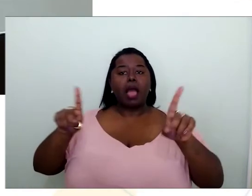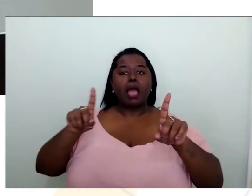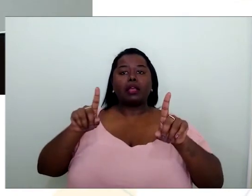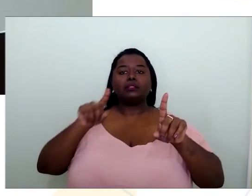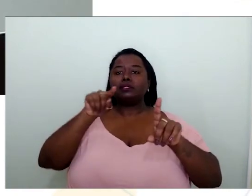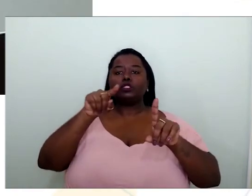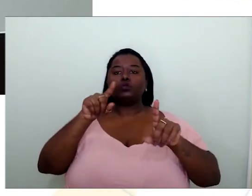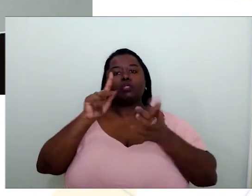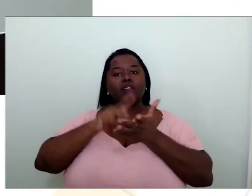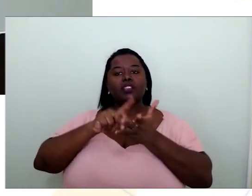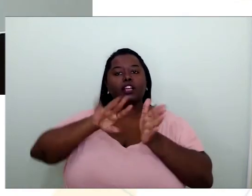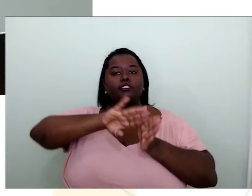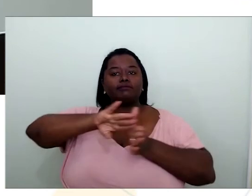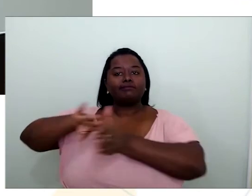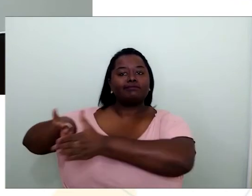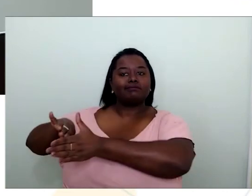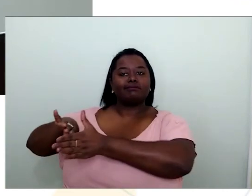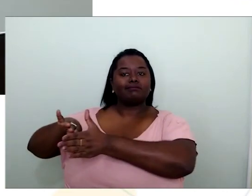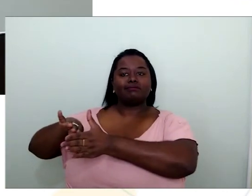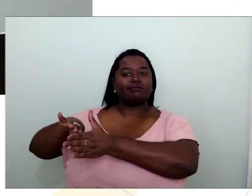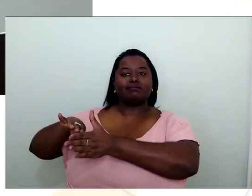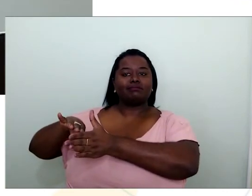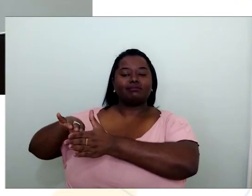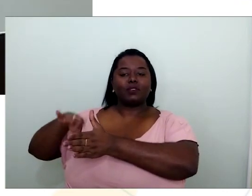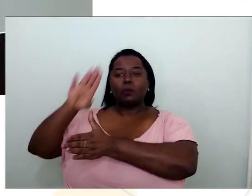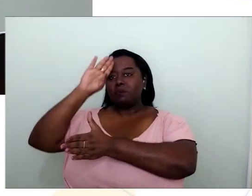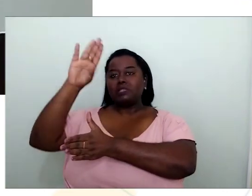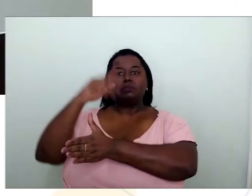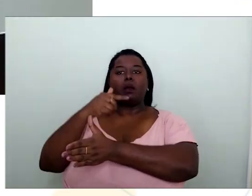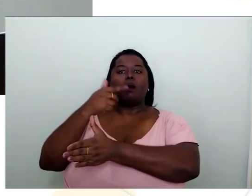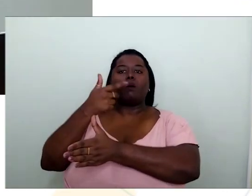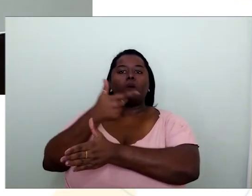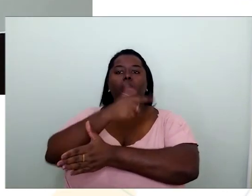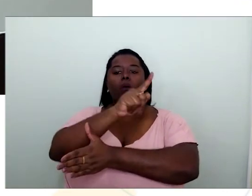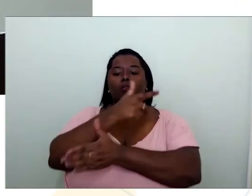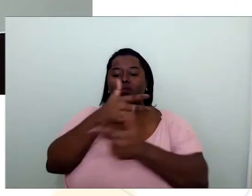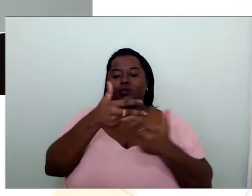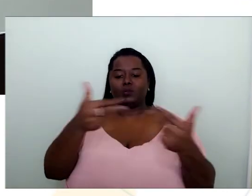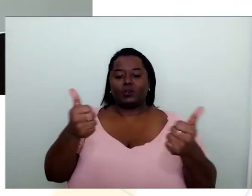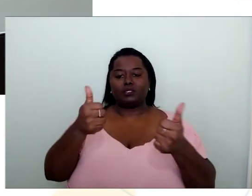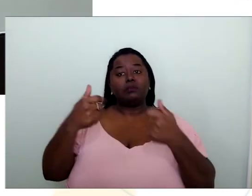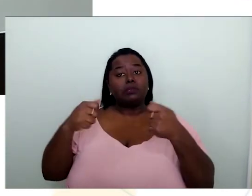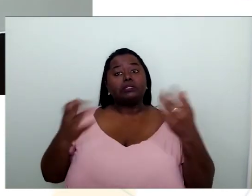side it's it's something is a fun thing to do but it's not integrated into our